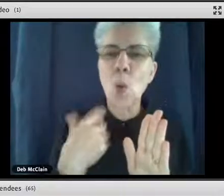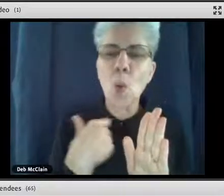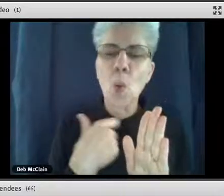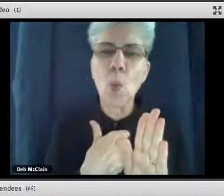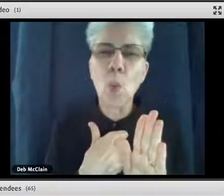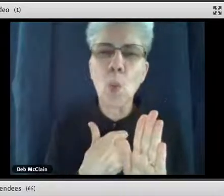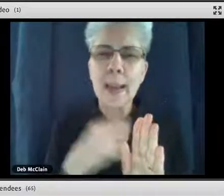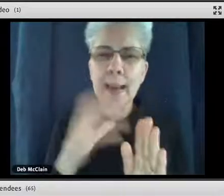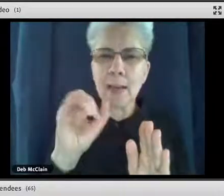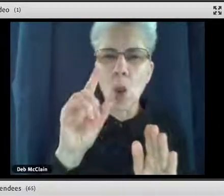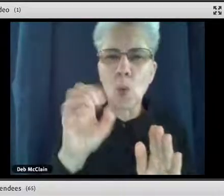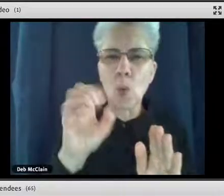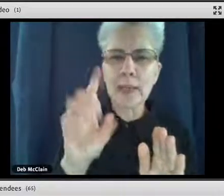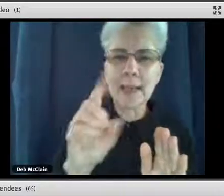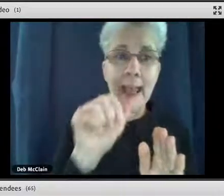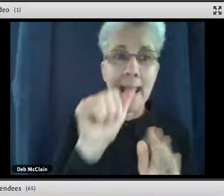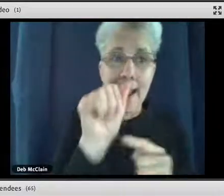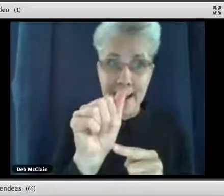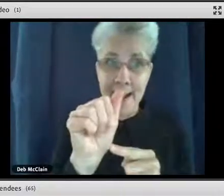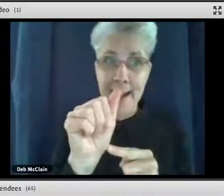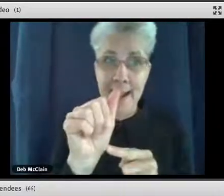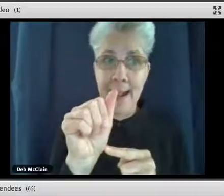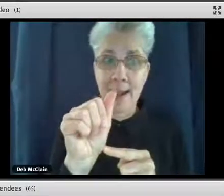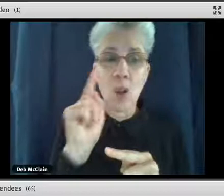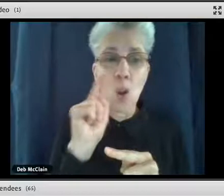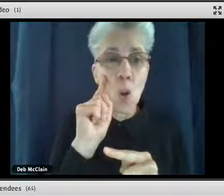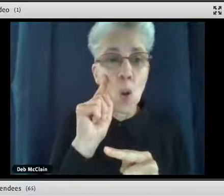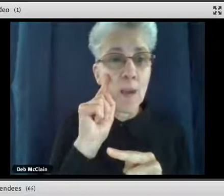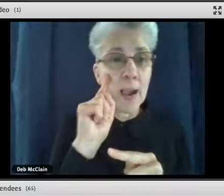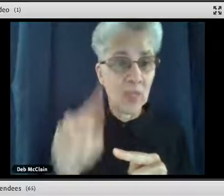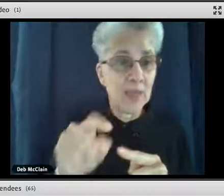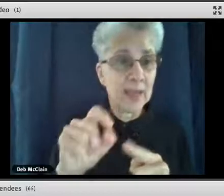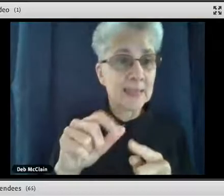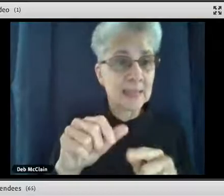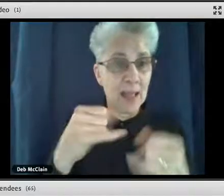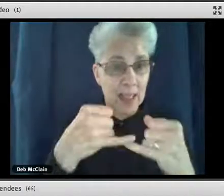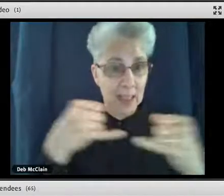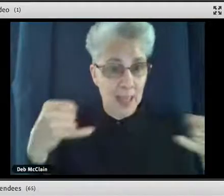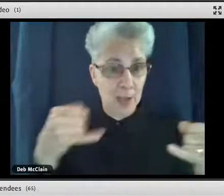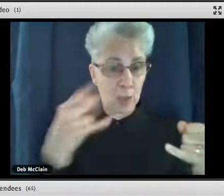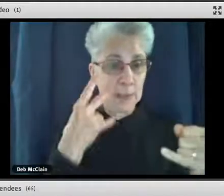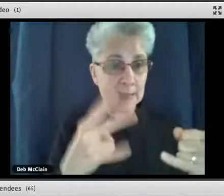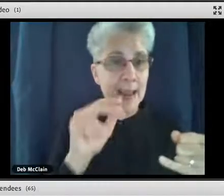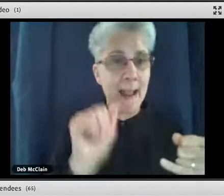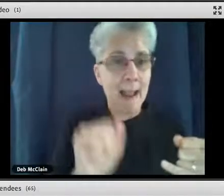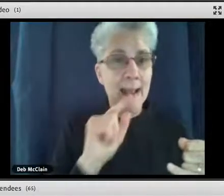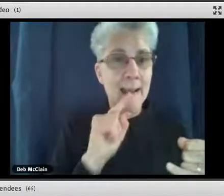So we just coded "a" in this particular fixed field.